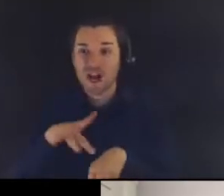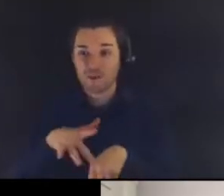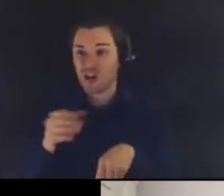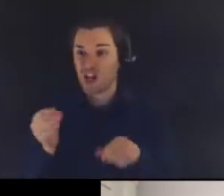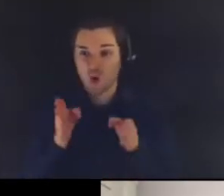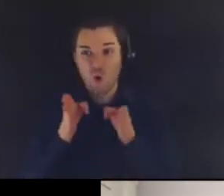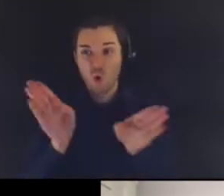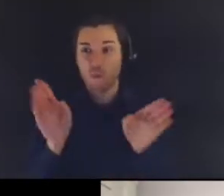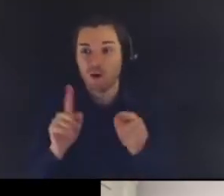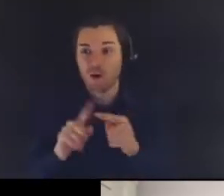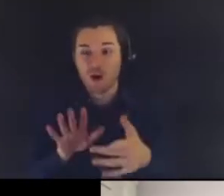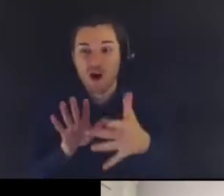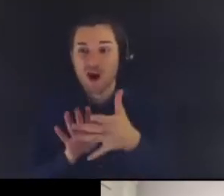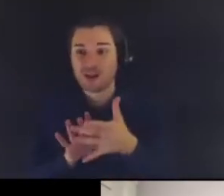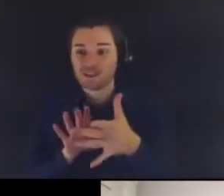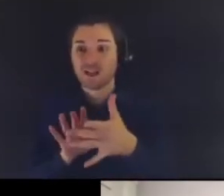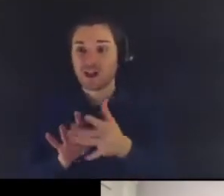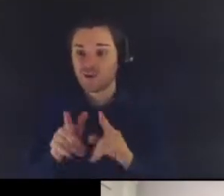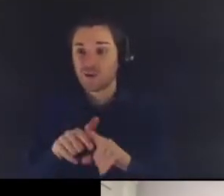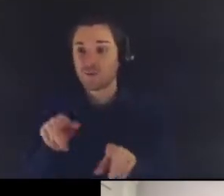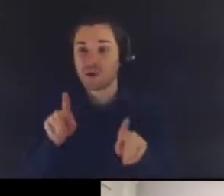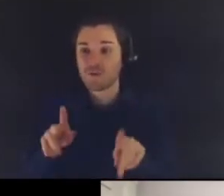people who are at universities and struggling alone.